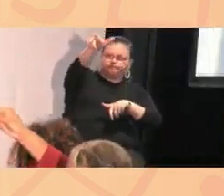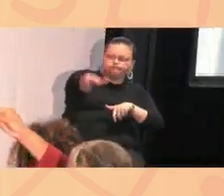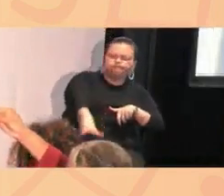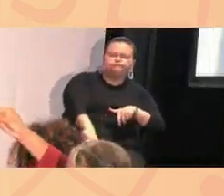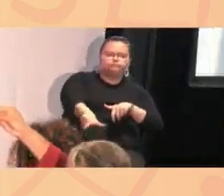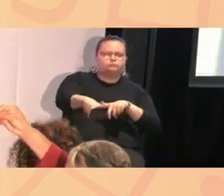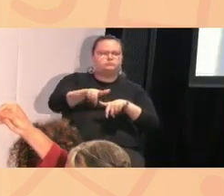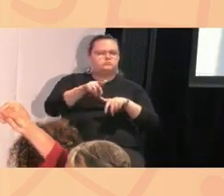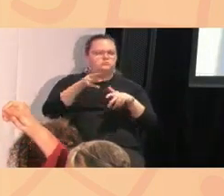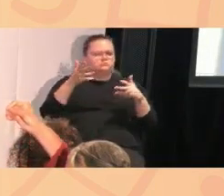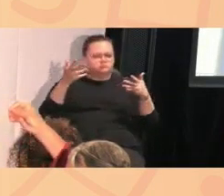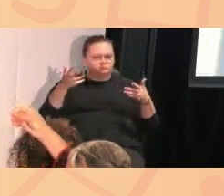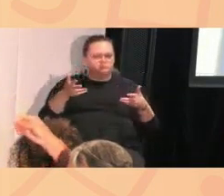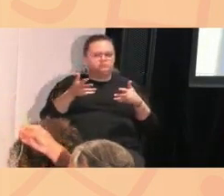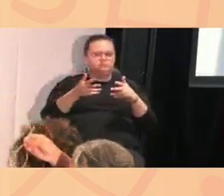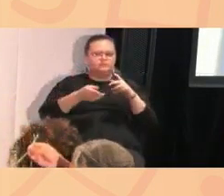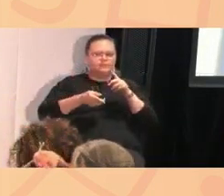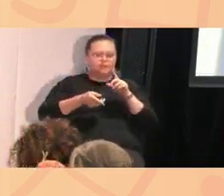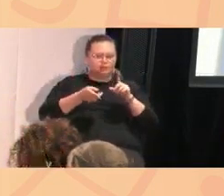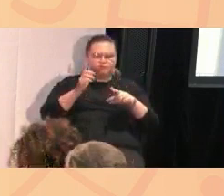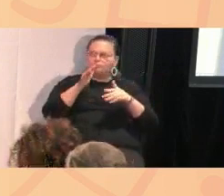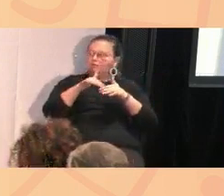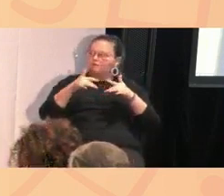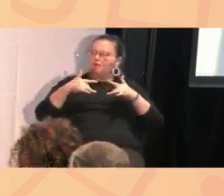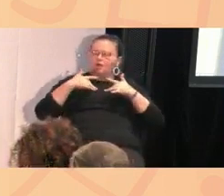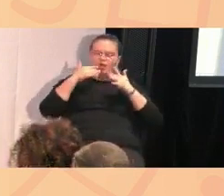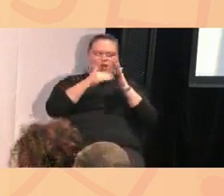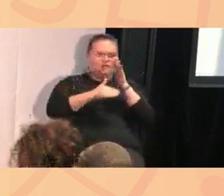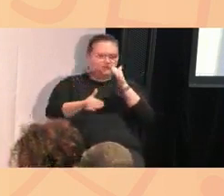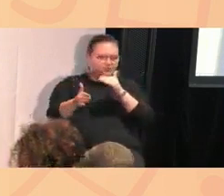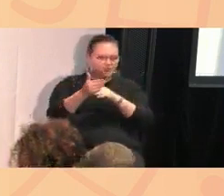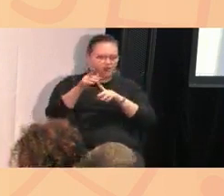the regional panel about foolscap size on a timber plank.